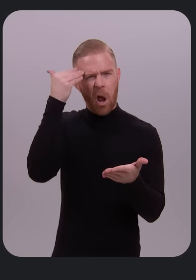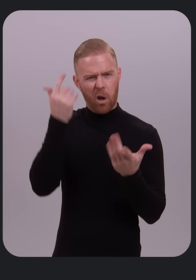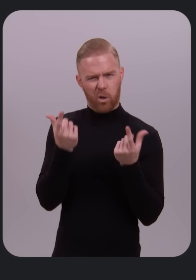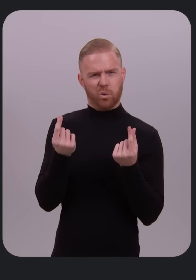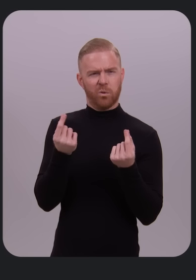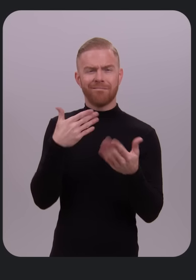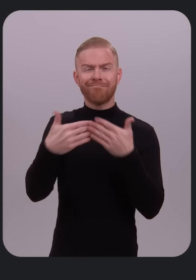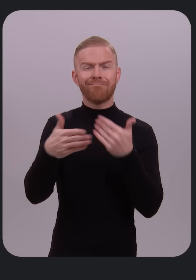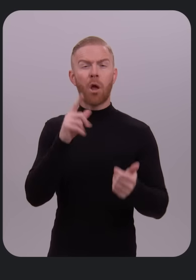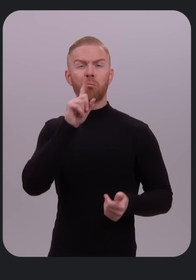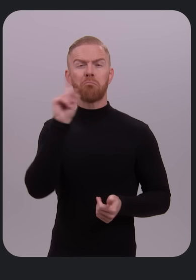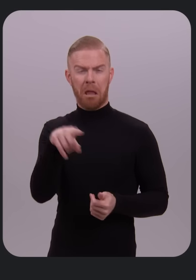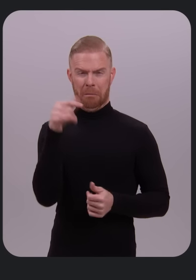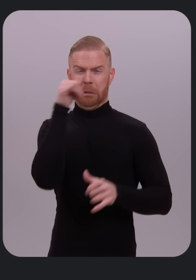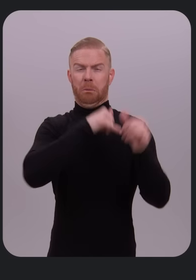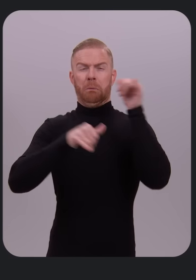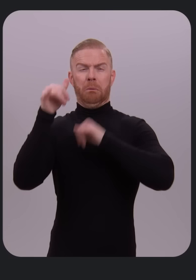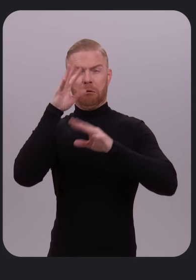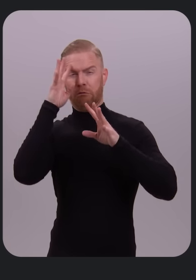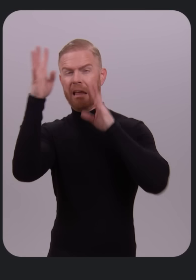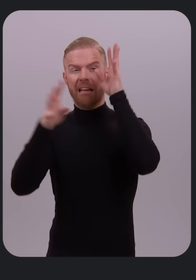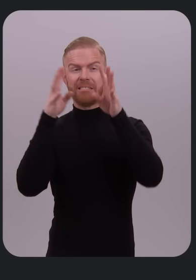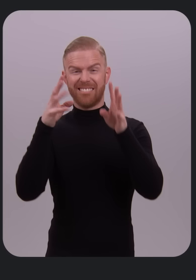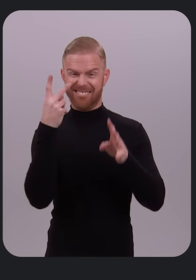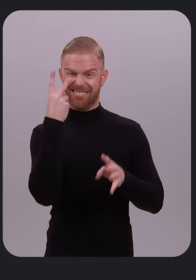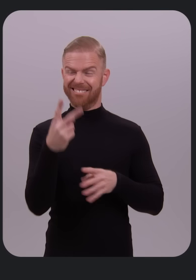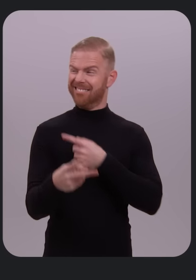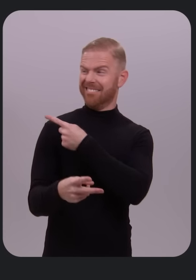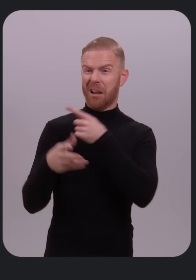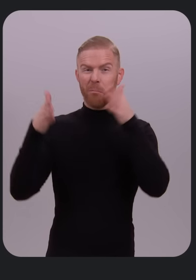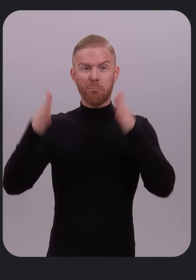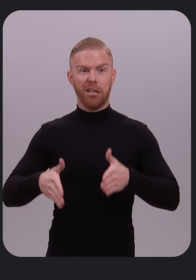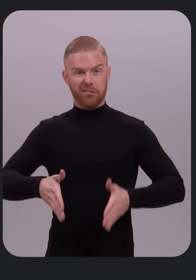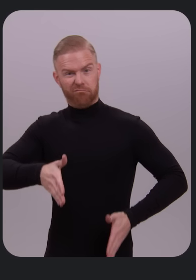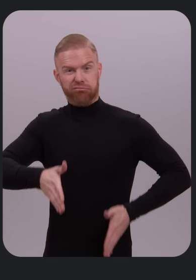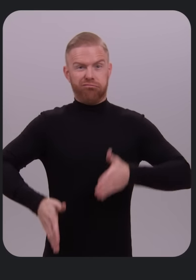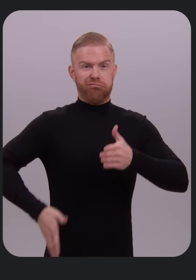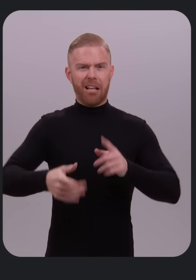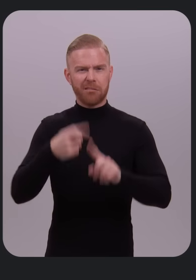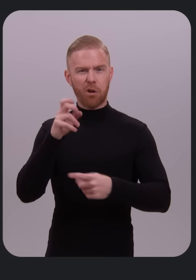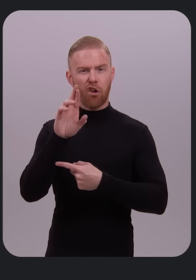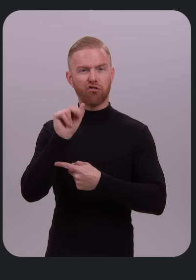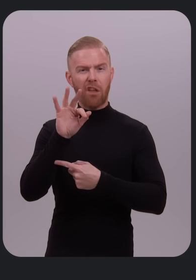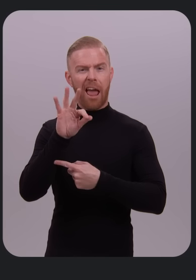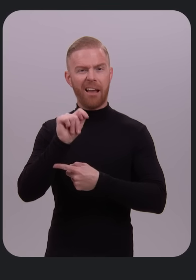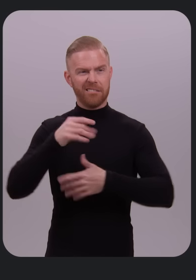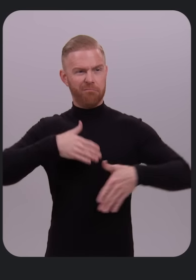get a little creative, like this person made out of life rafts.